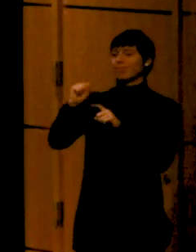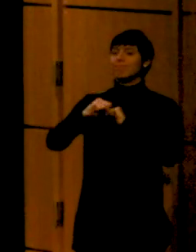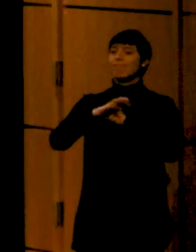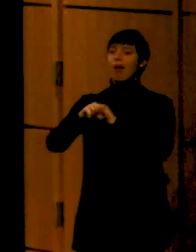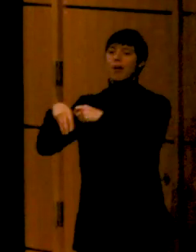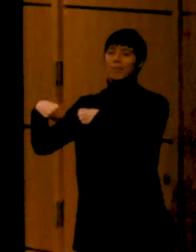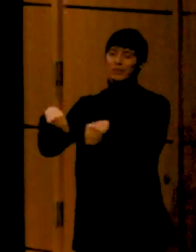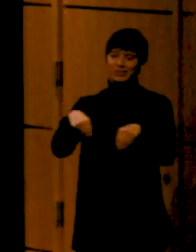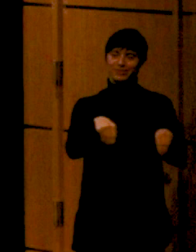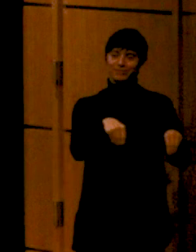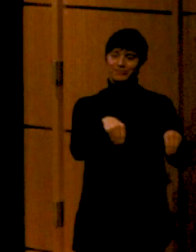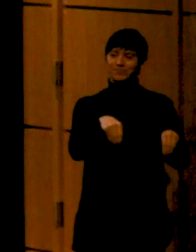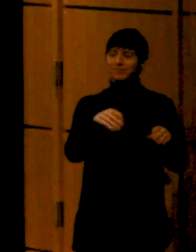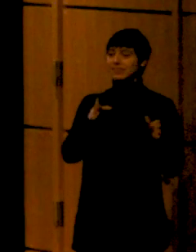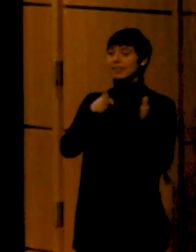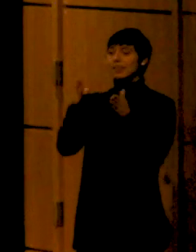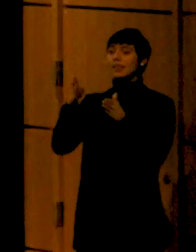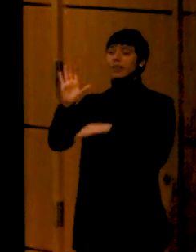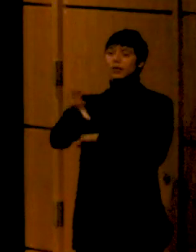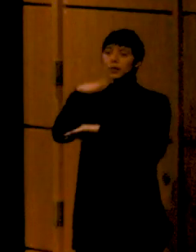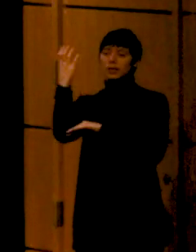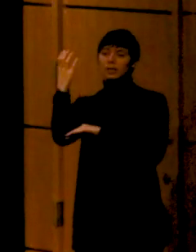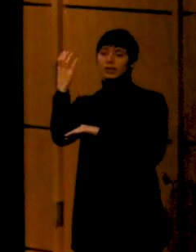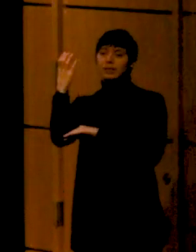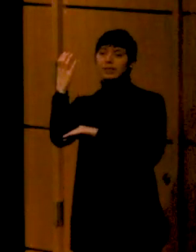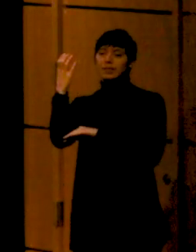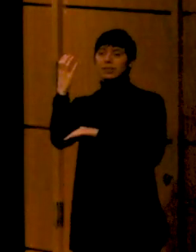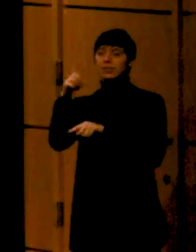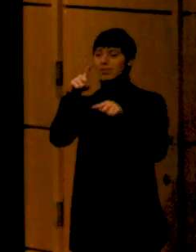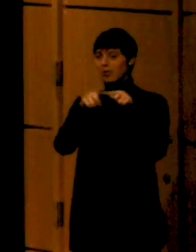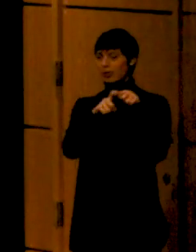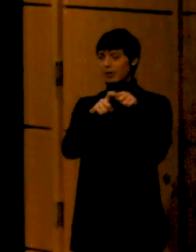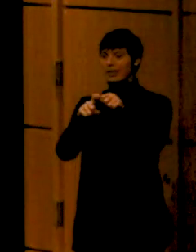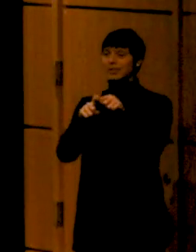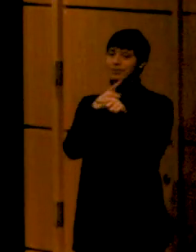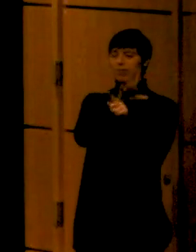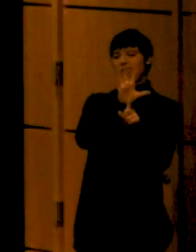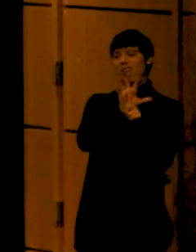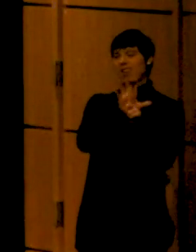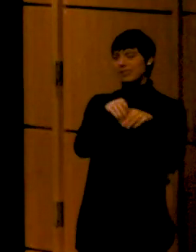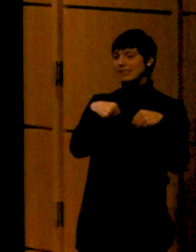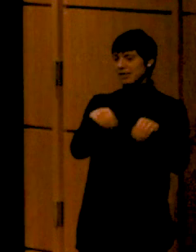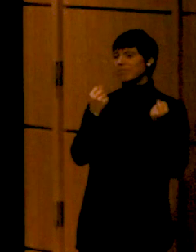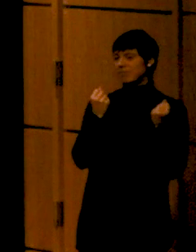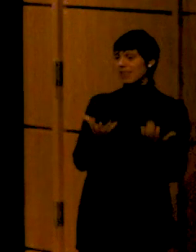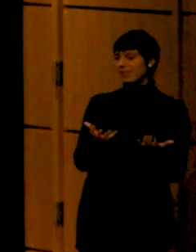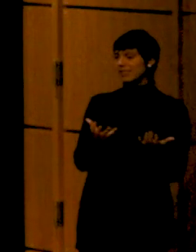These fused Christmas ornaments. Christmas ornaments are one of their biggest sellers. These were about to be thrown away.